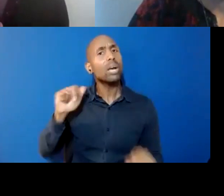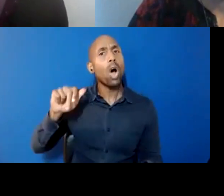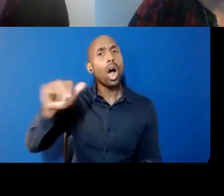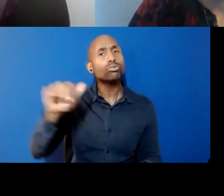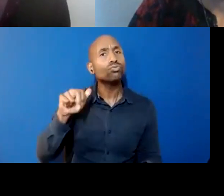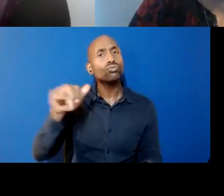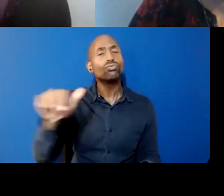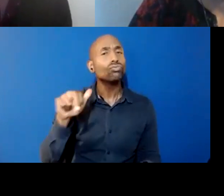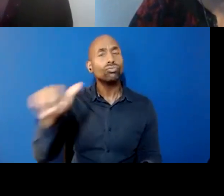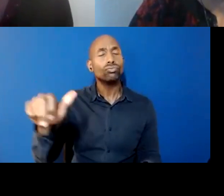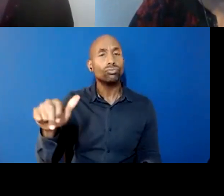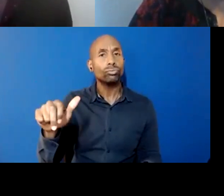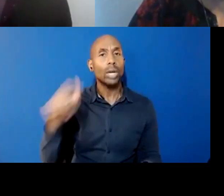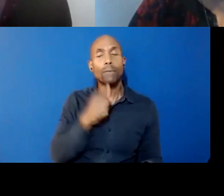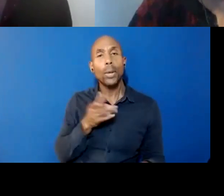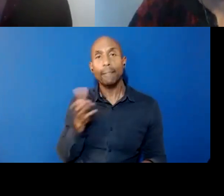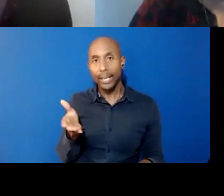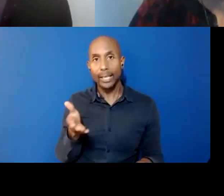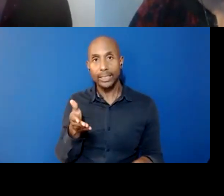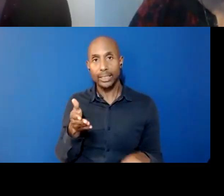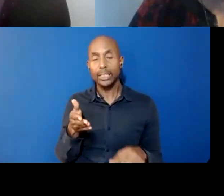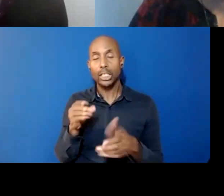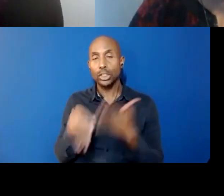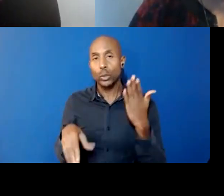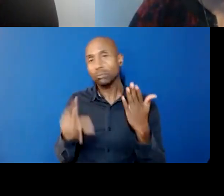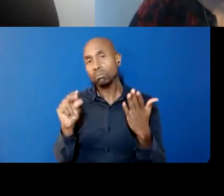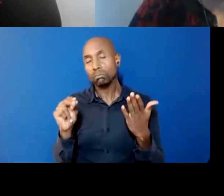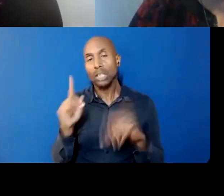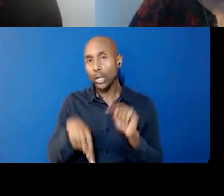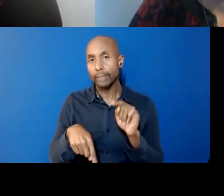that was not possible for this student that we were supporting in a wheelchair.